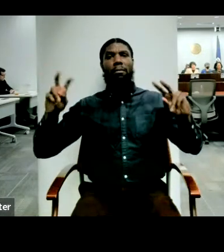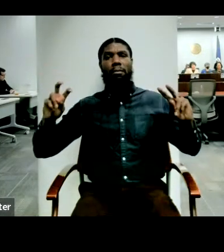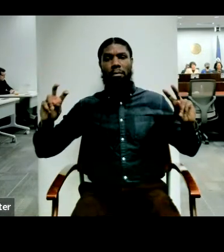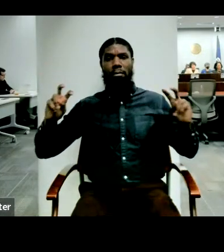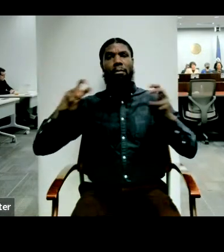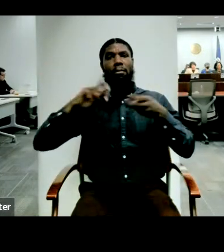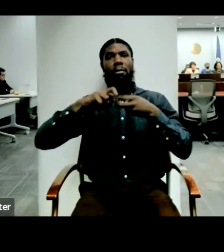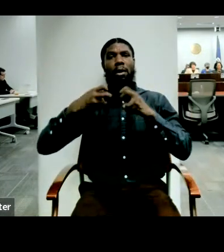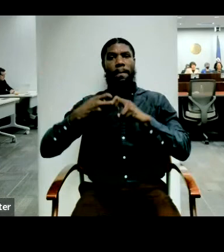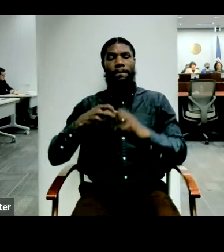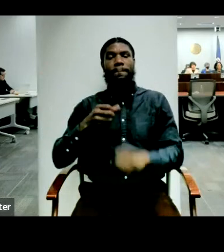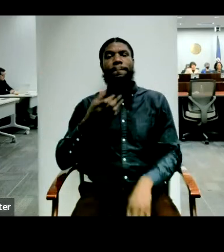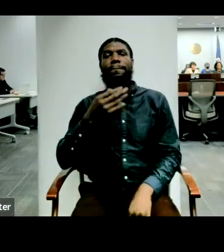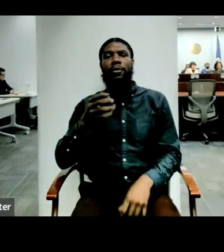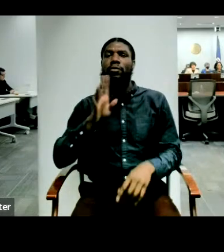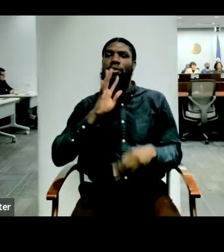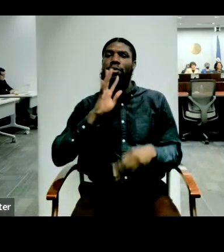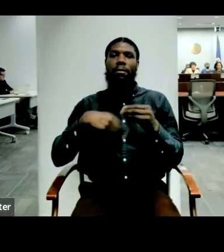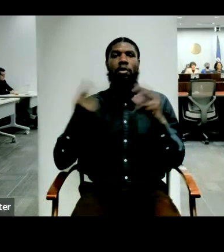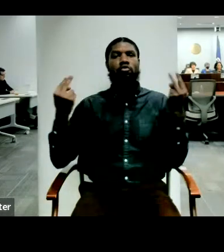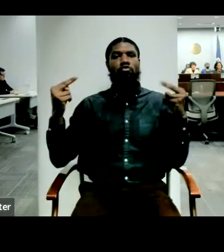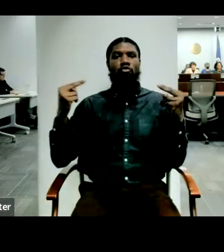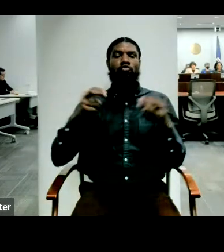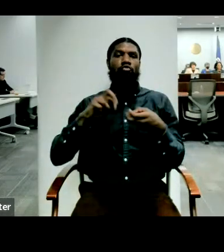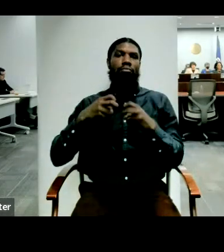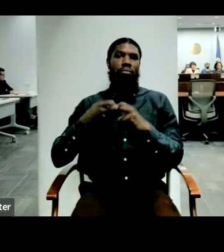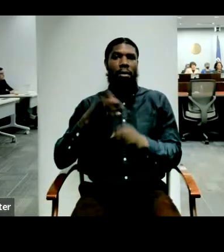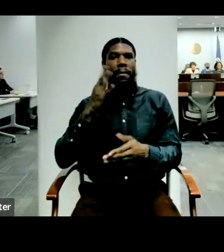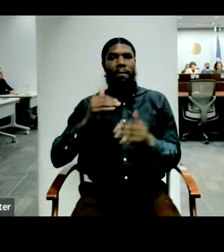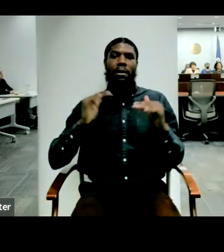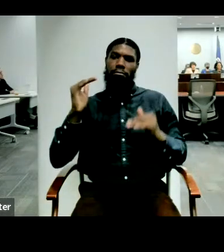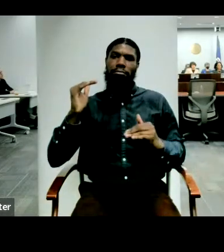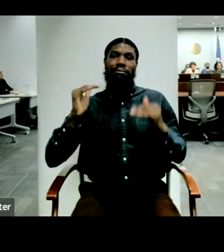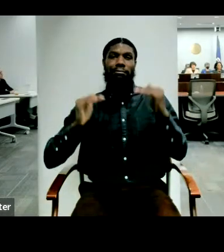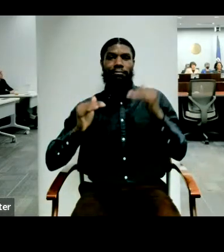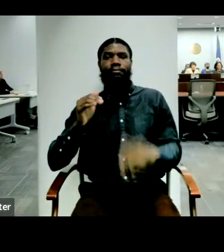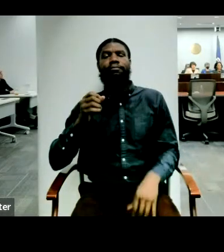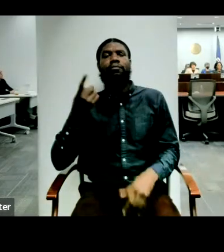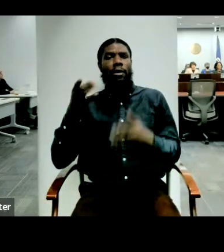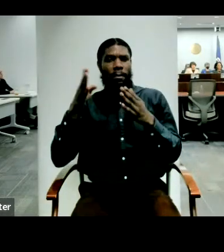have a disproportionate impact, Commissioner Lucas brought up, you know, unjust formaldehyde degree